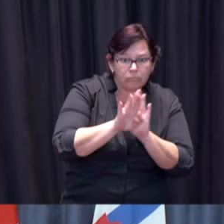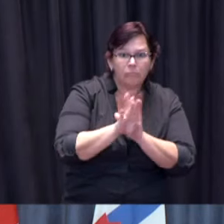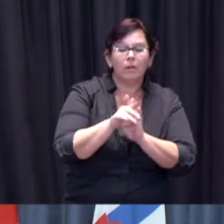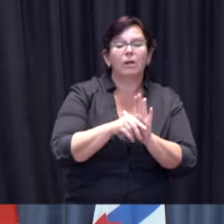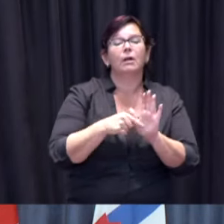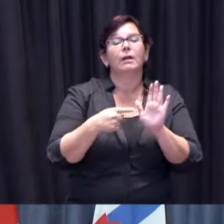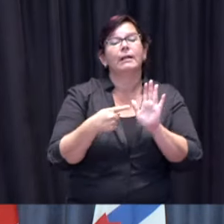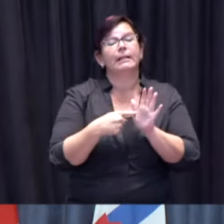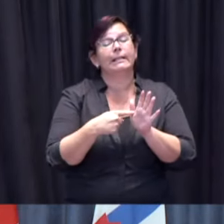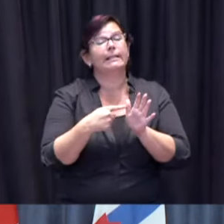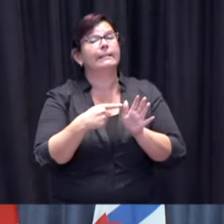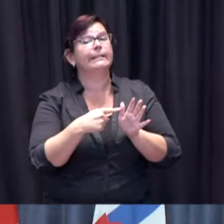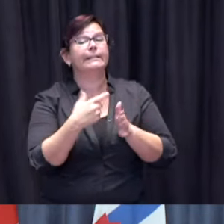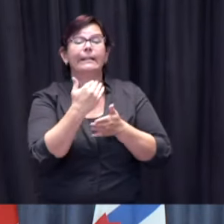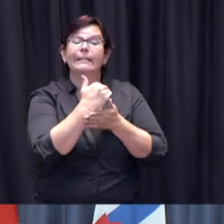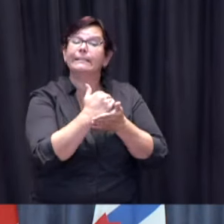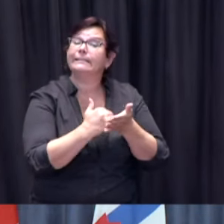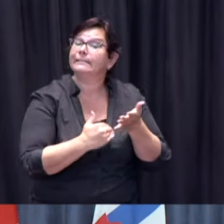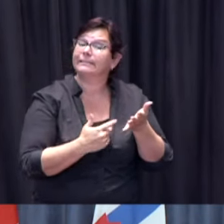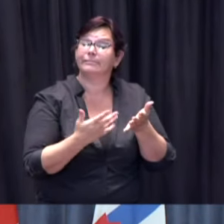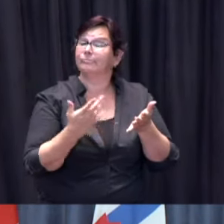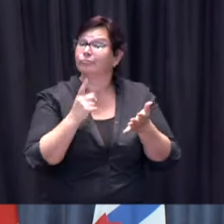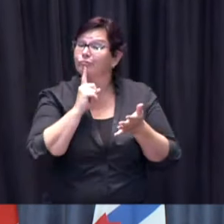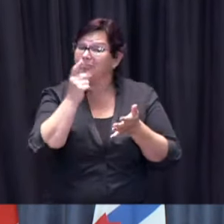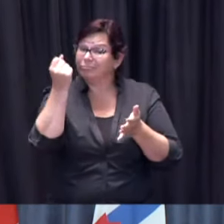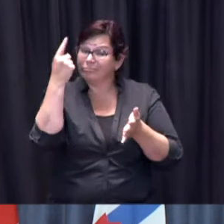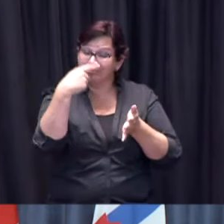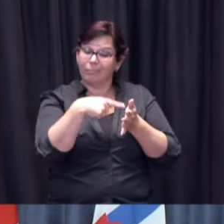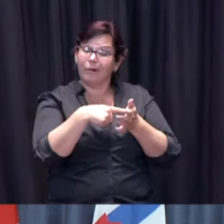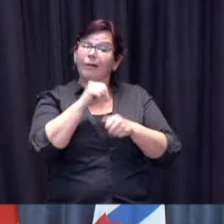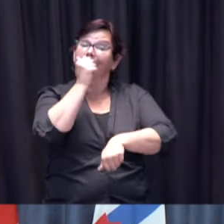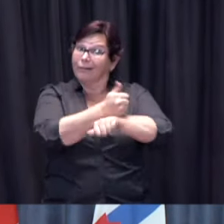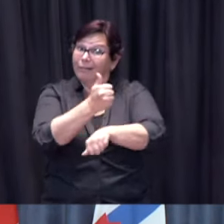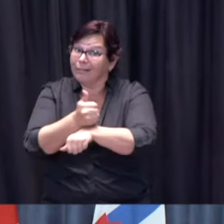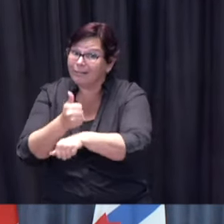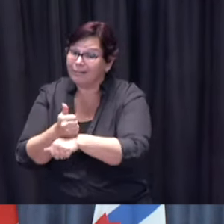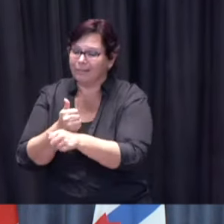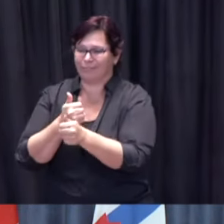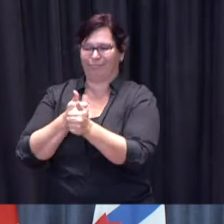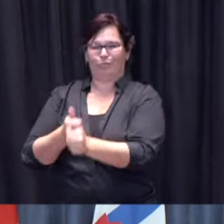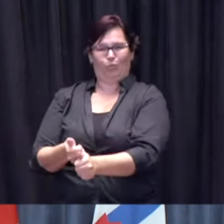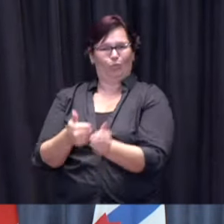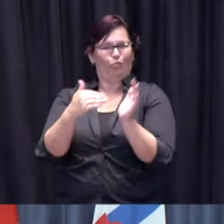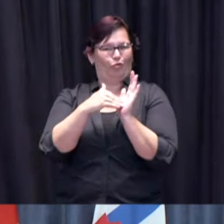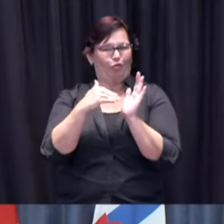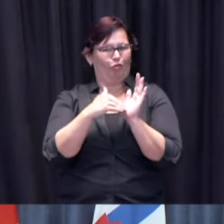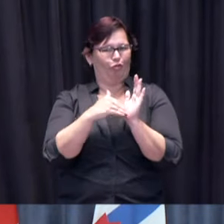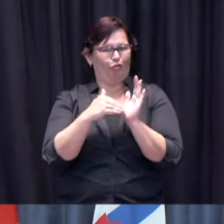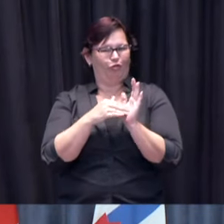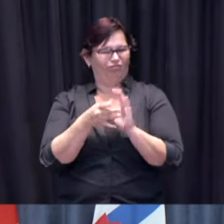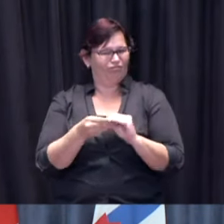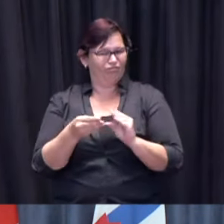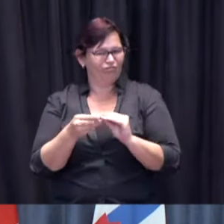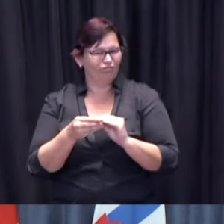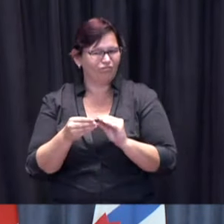as our Chief Medical Officer of Health and all of that is set up in very plain language in the supplementary report that has been released today